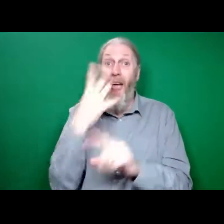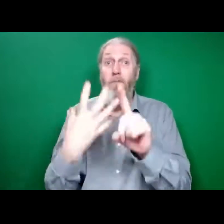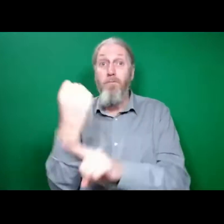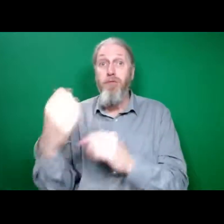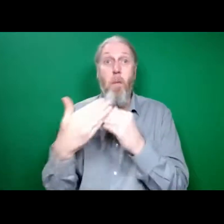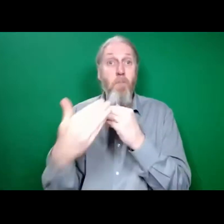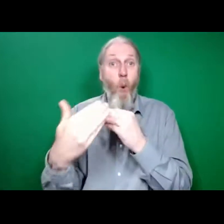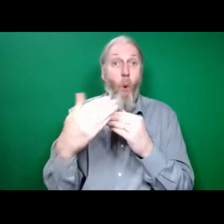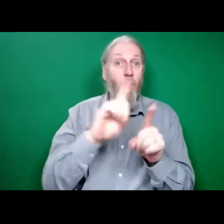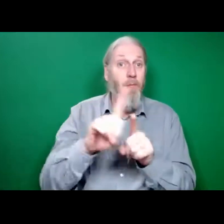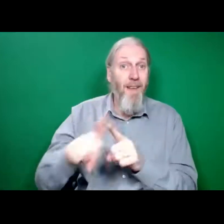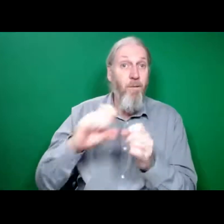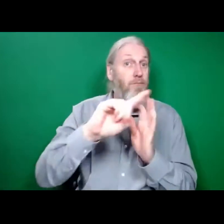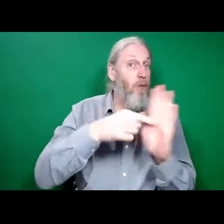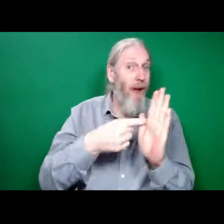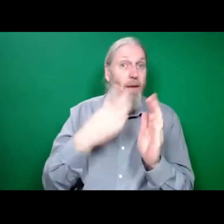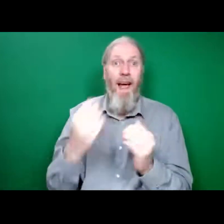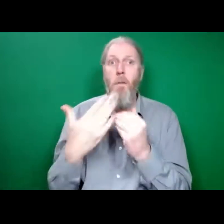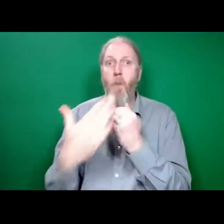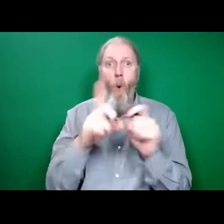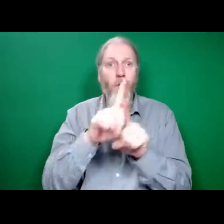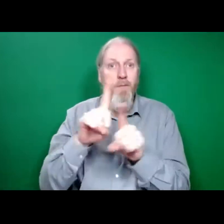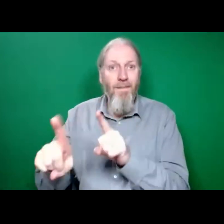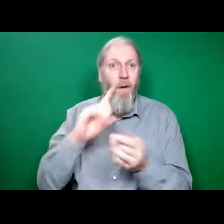this story. So, the report presents a really detailed evidence base